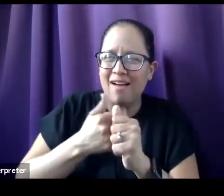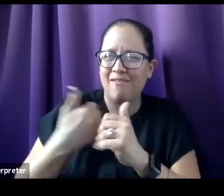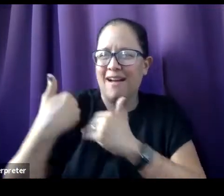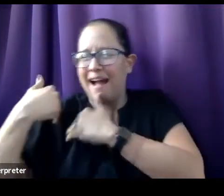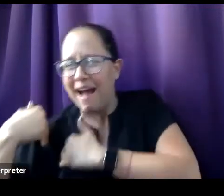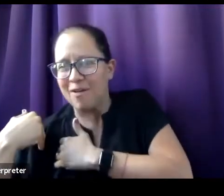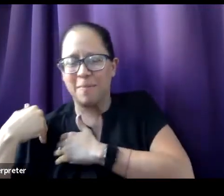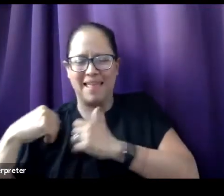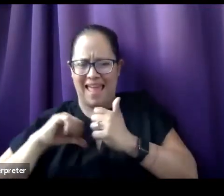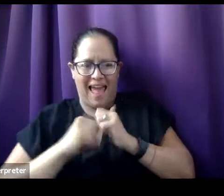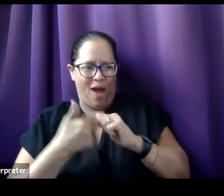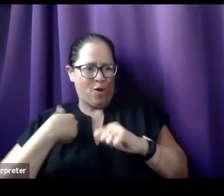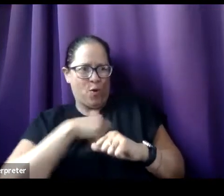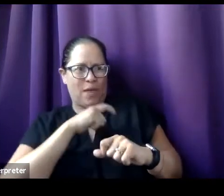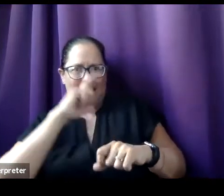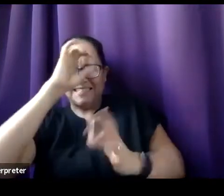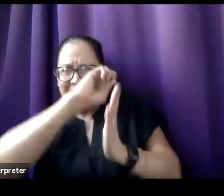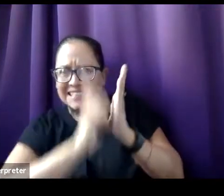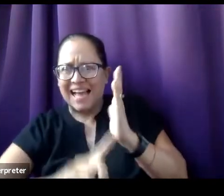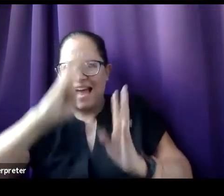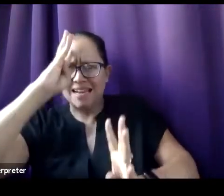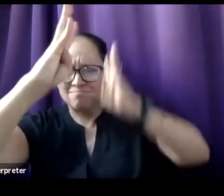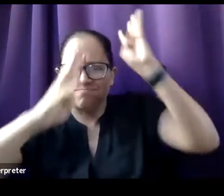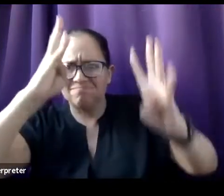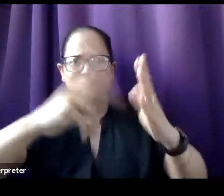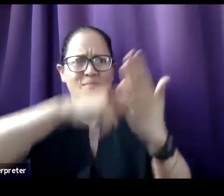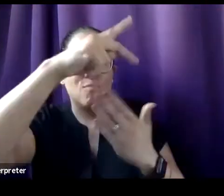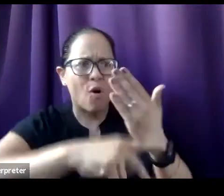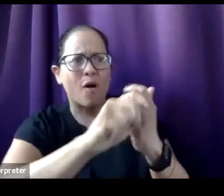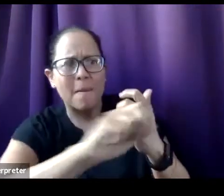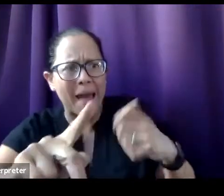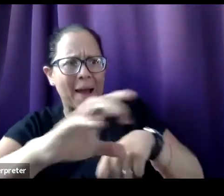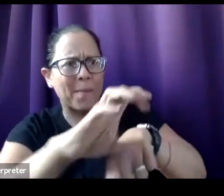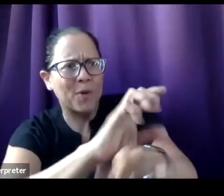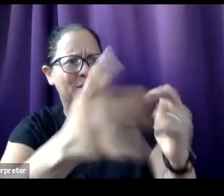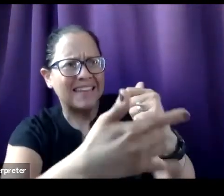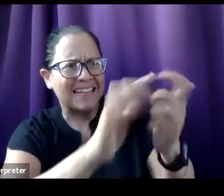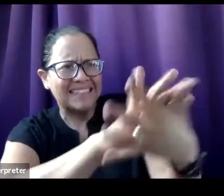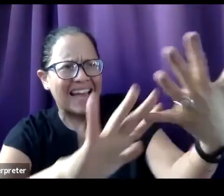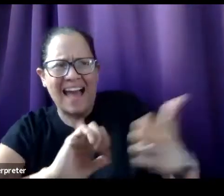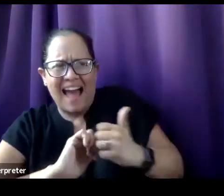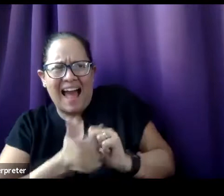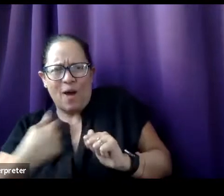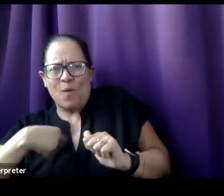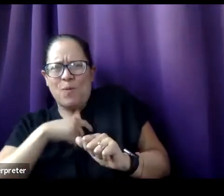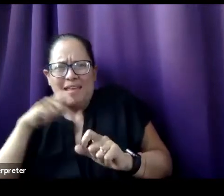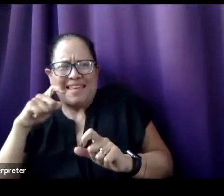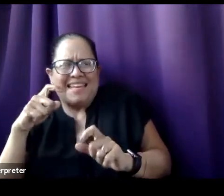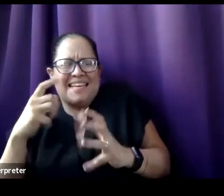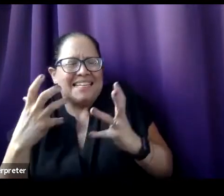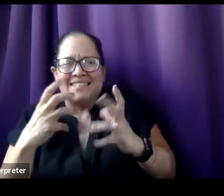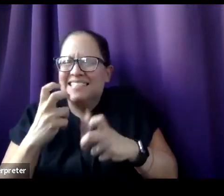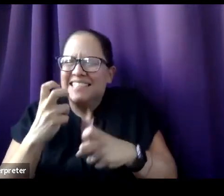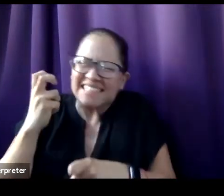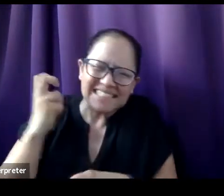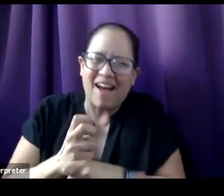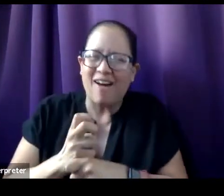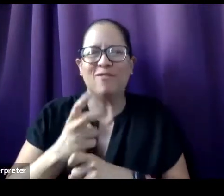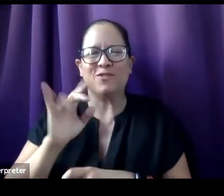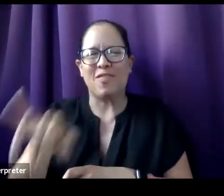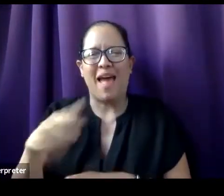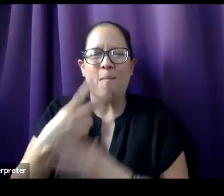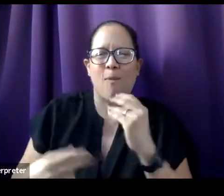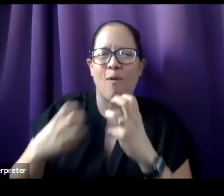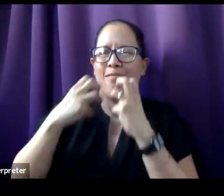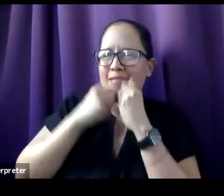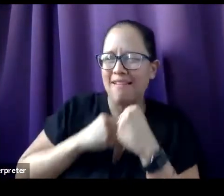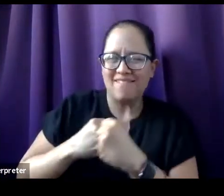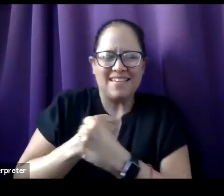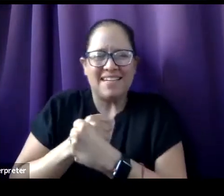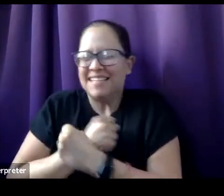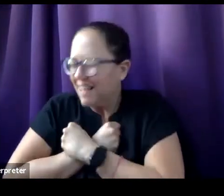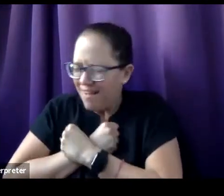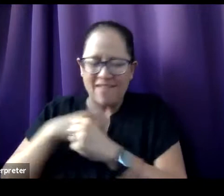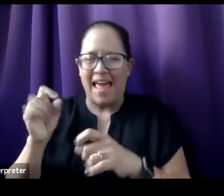And then lastly, I want to leave you with some thoughts for where we might go what I think I might be working on right now is, is a theory of mutuality for computer science and Engineering.